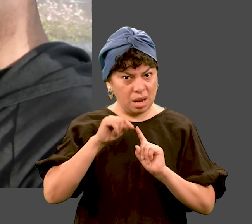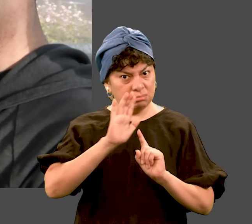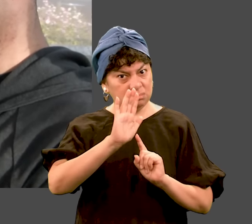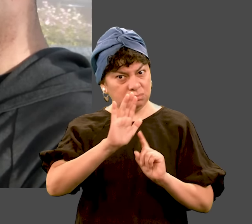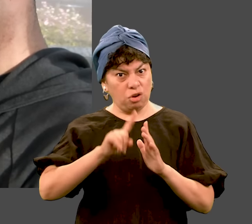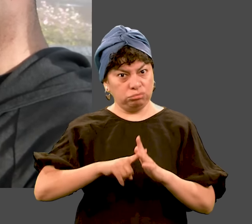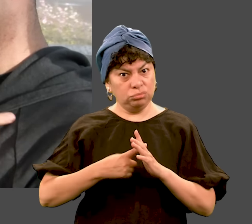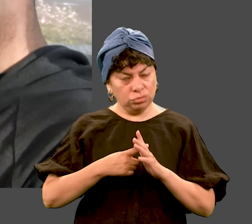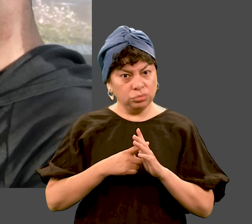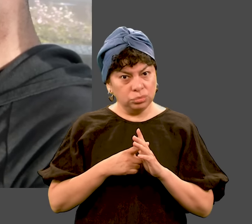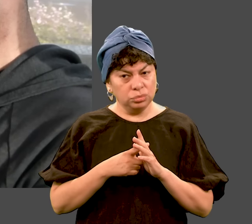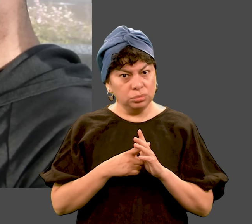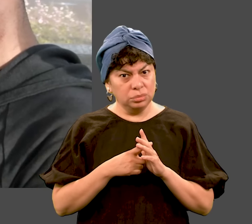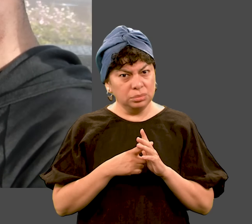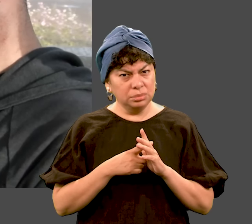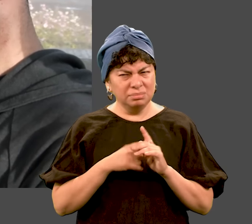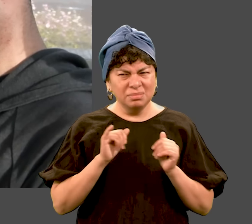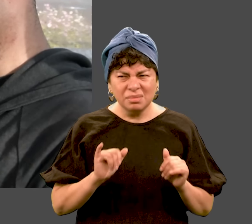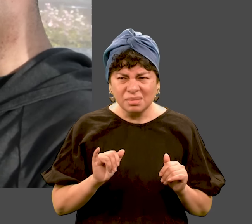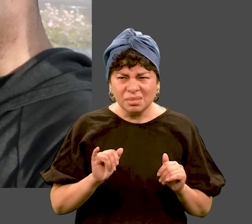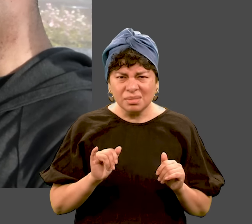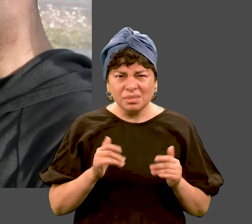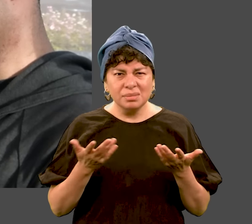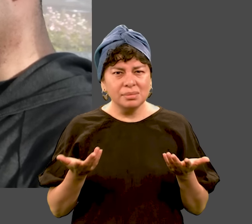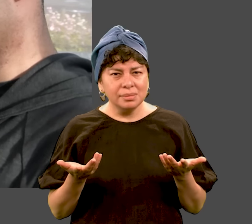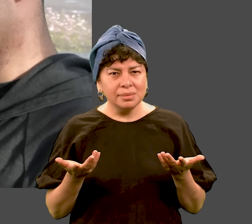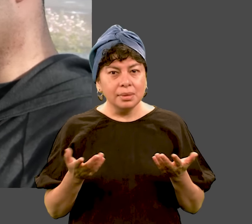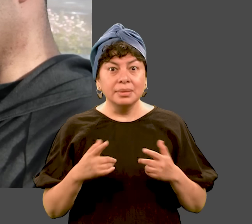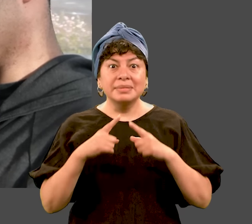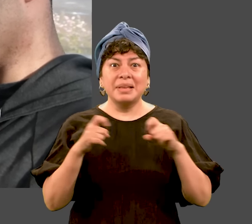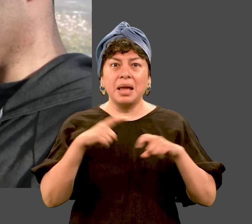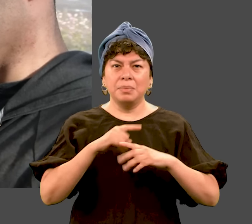and to really develop their own form of communication,